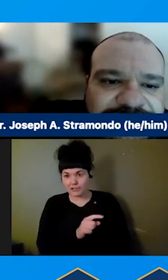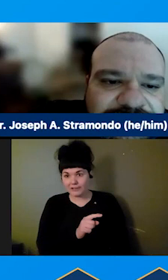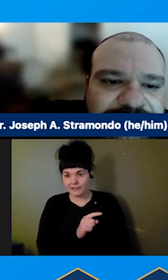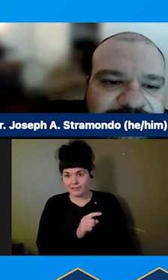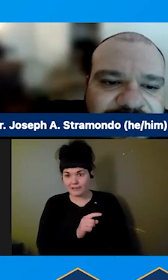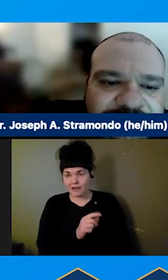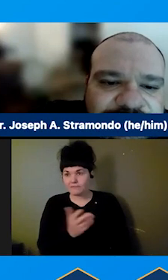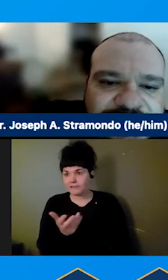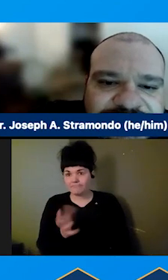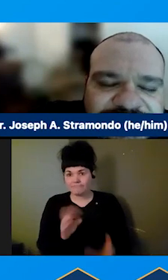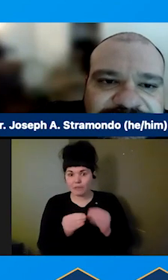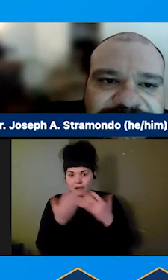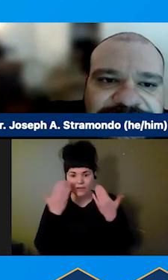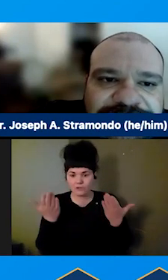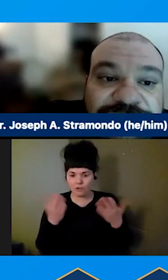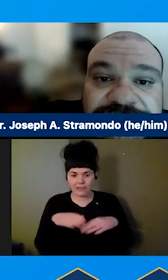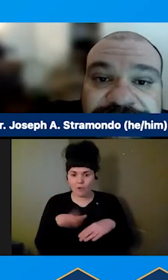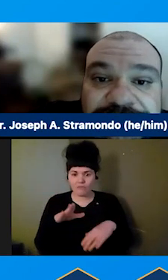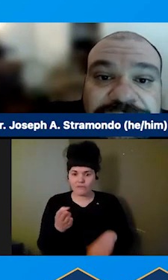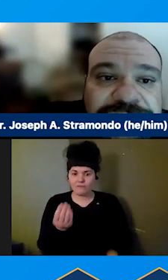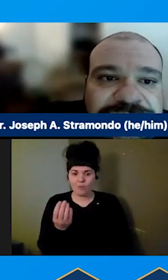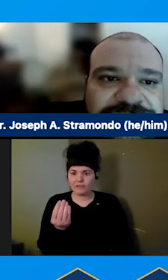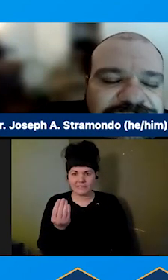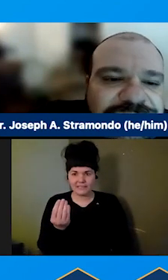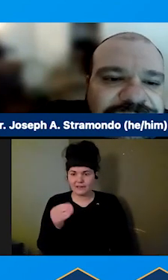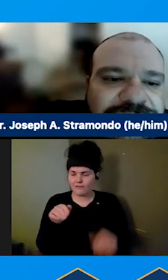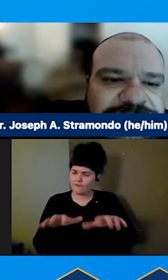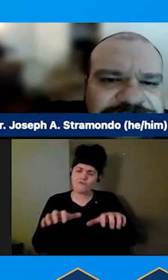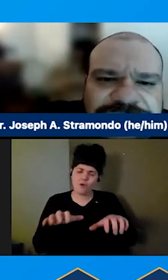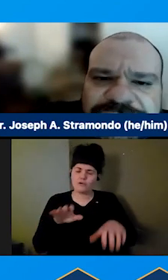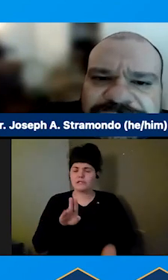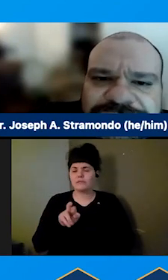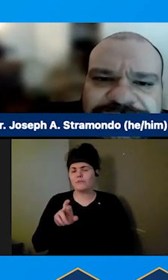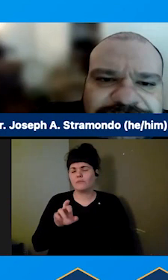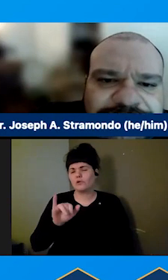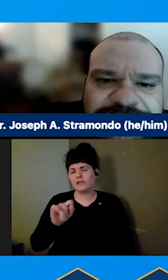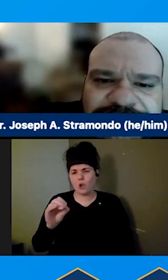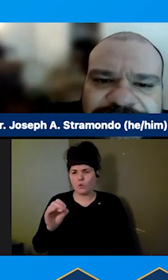don't know, like 12 or 14 frozen